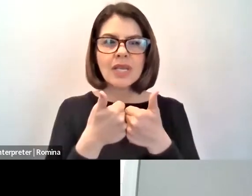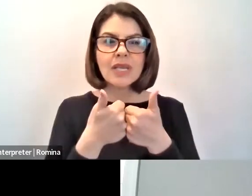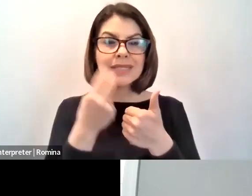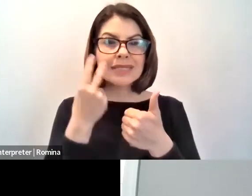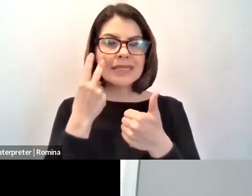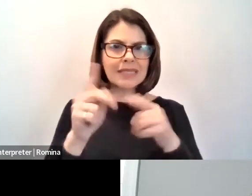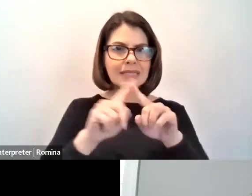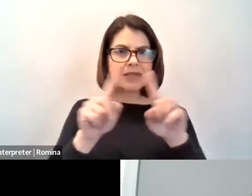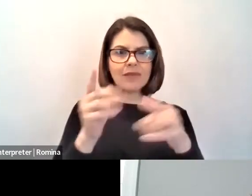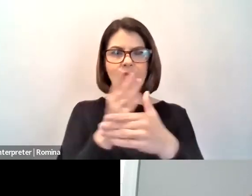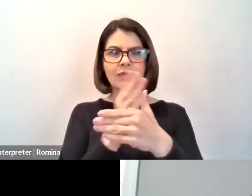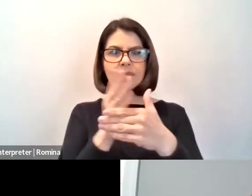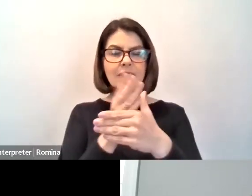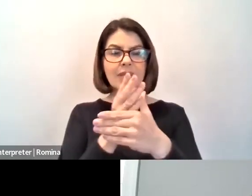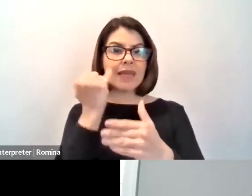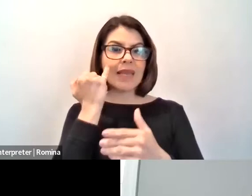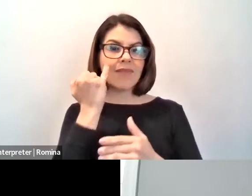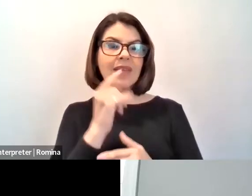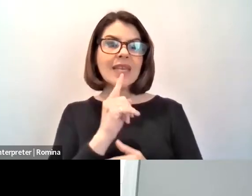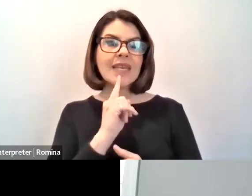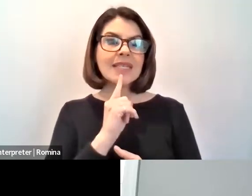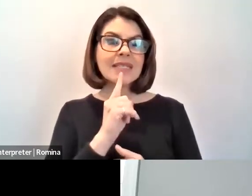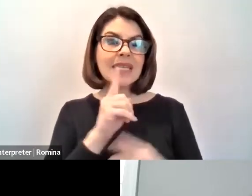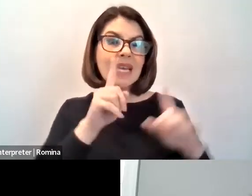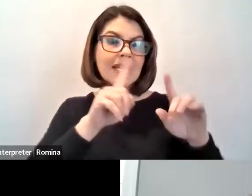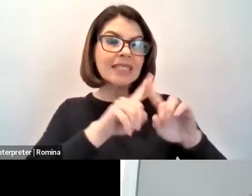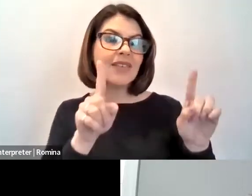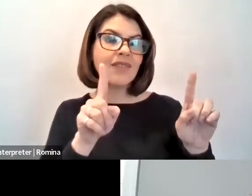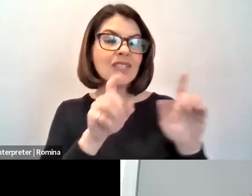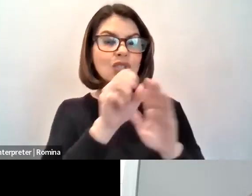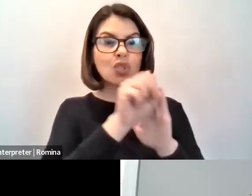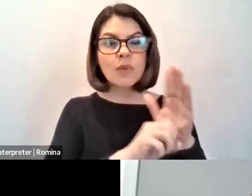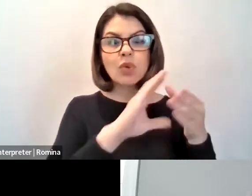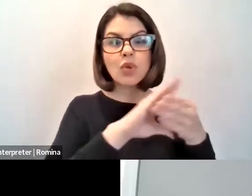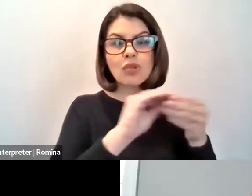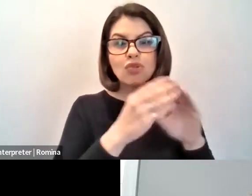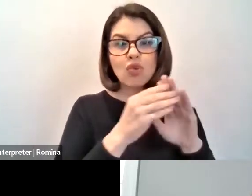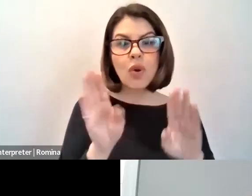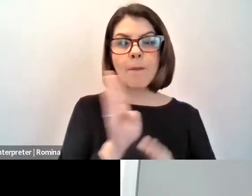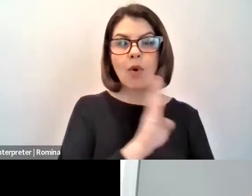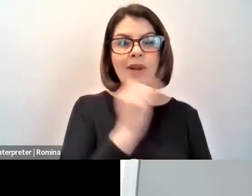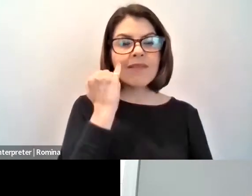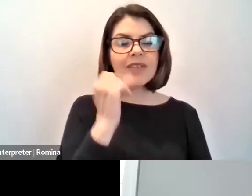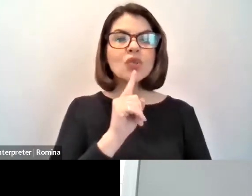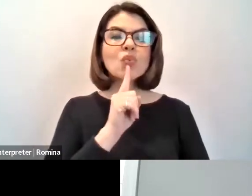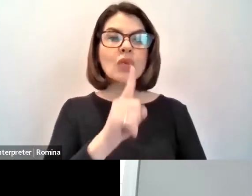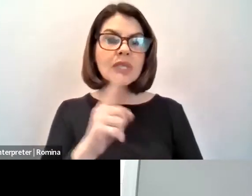on whether it's from a different script or storyboard and if it really is a new commercial,